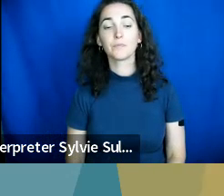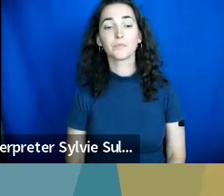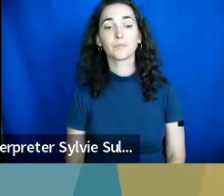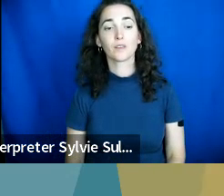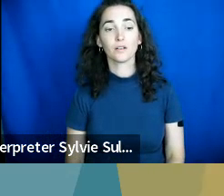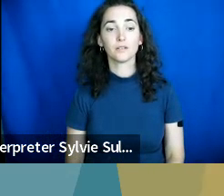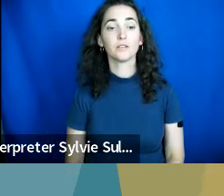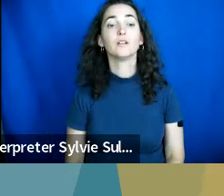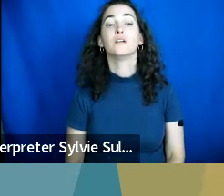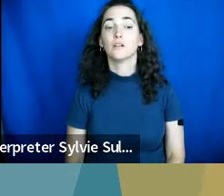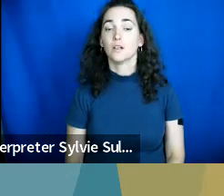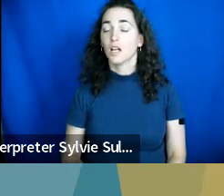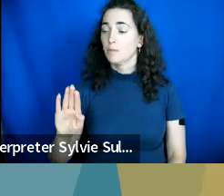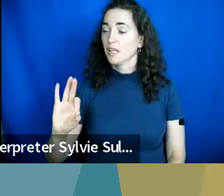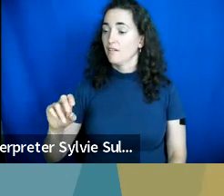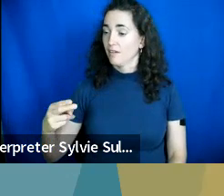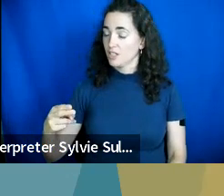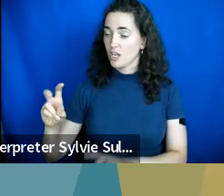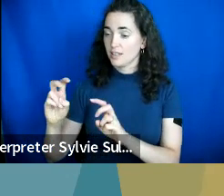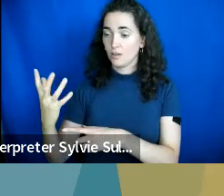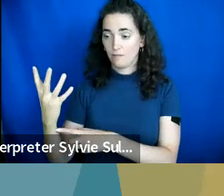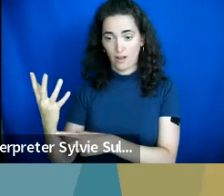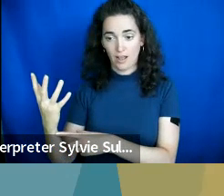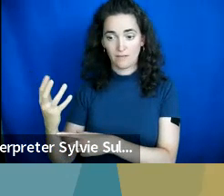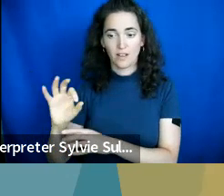So in partnership with the Bureau of Family Health title, 5 Family Resource center.